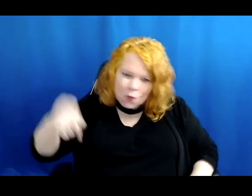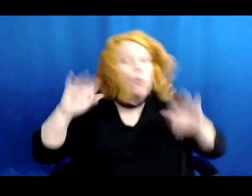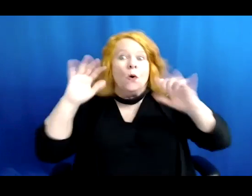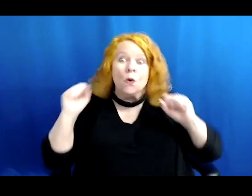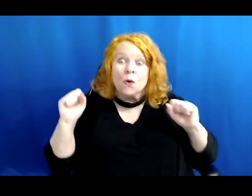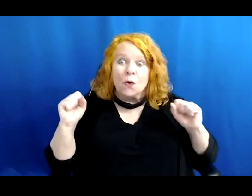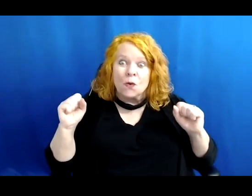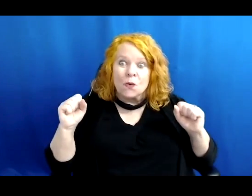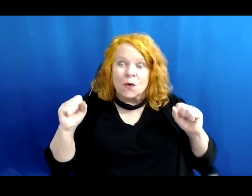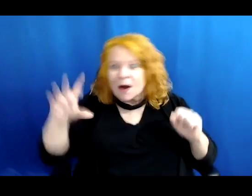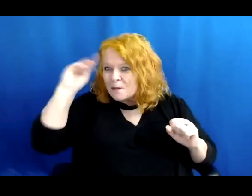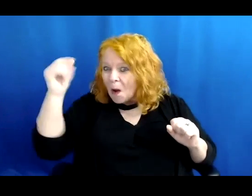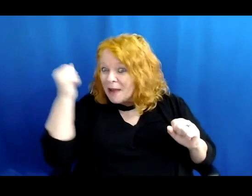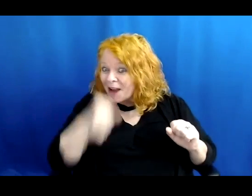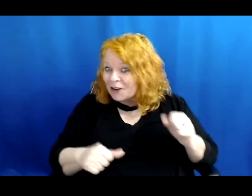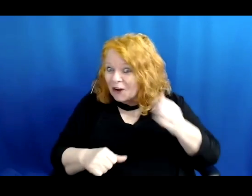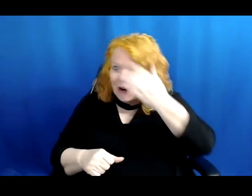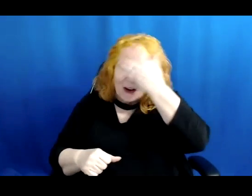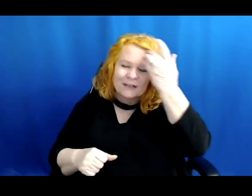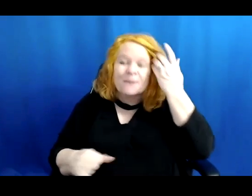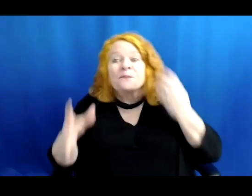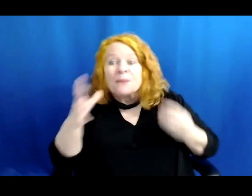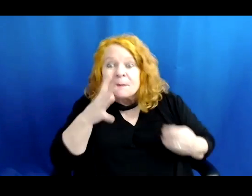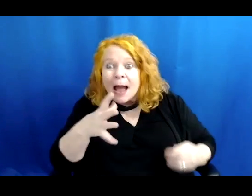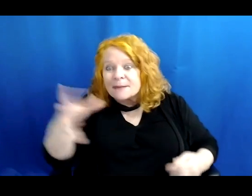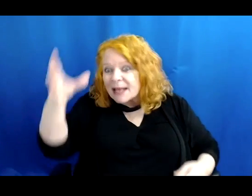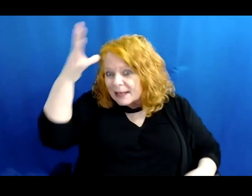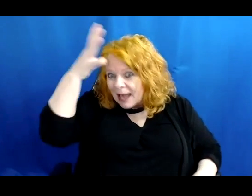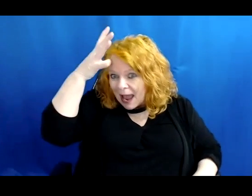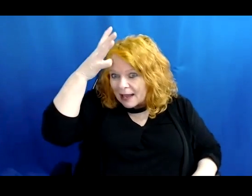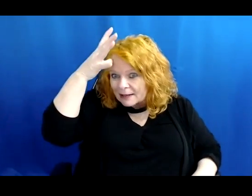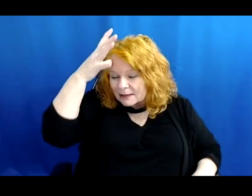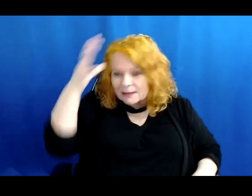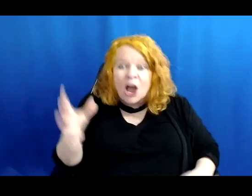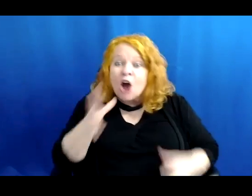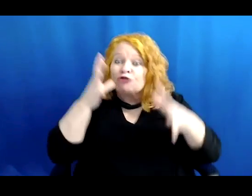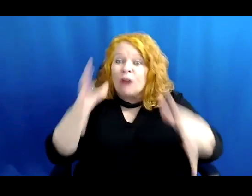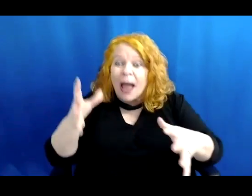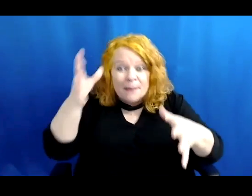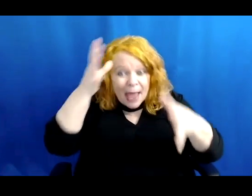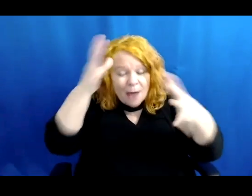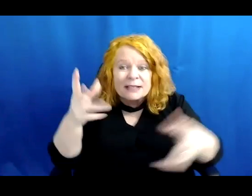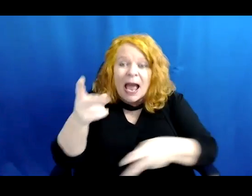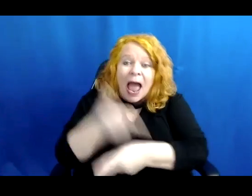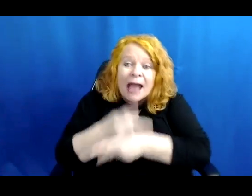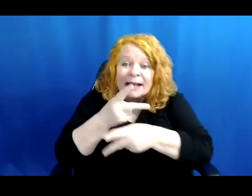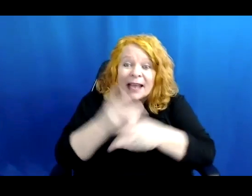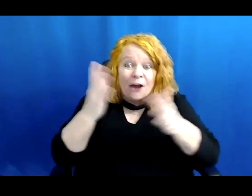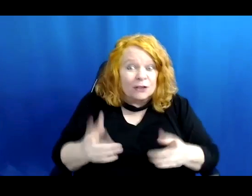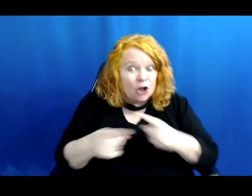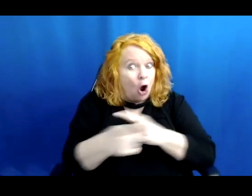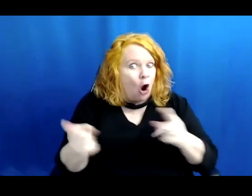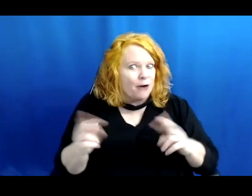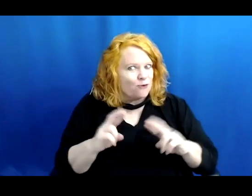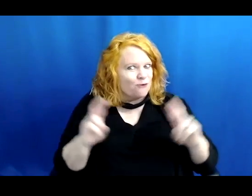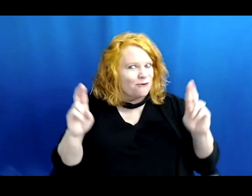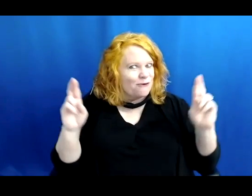Boys and girls, moms and dads, grandparents and carers, are you ready for the most amazing